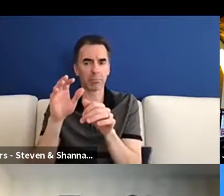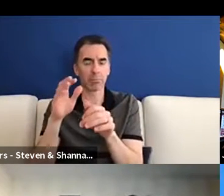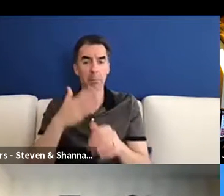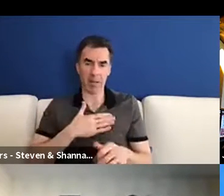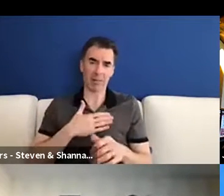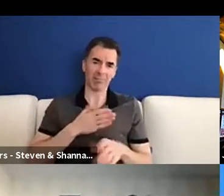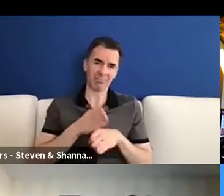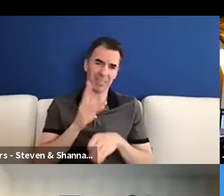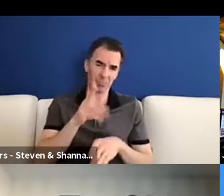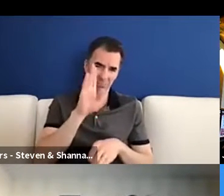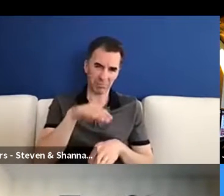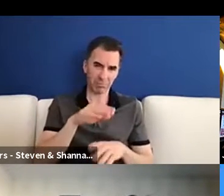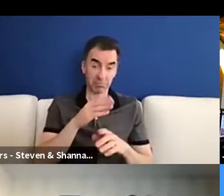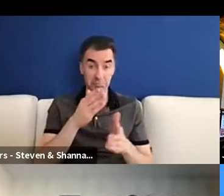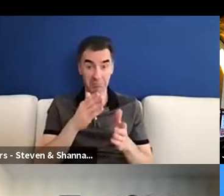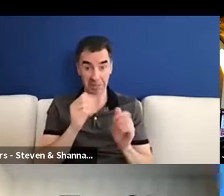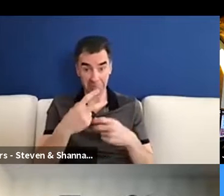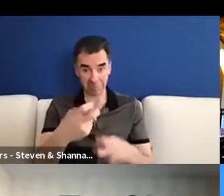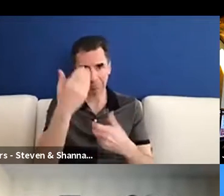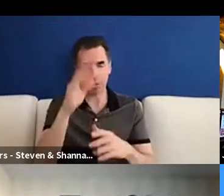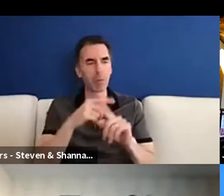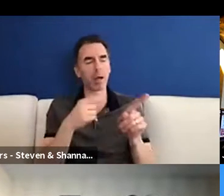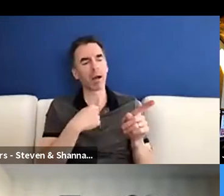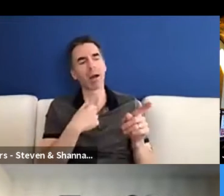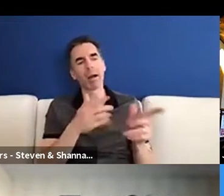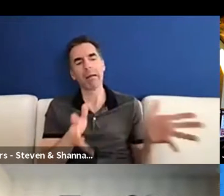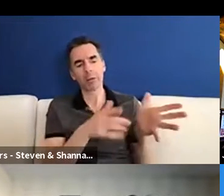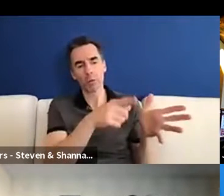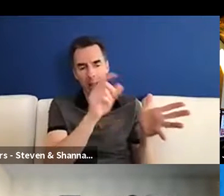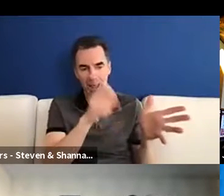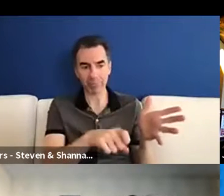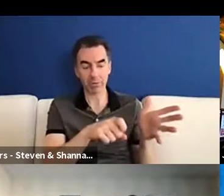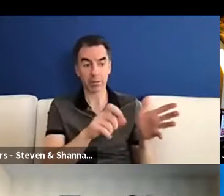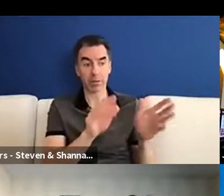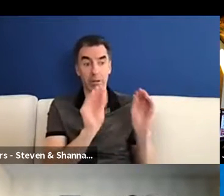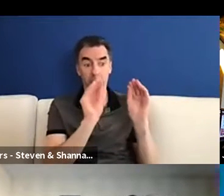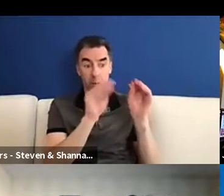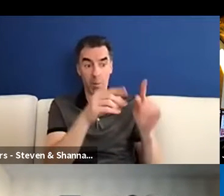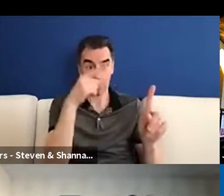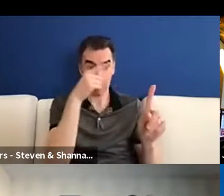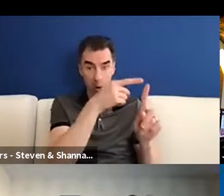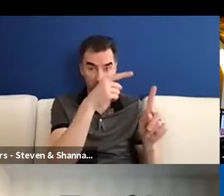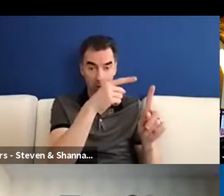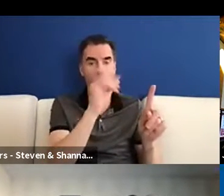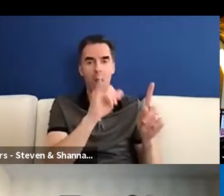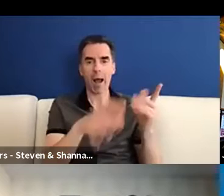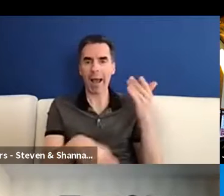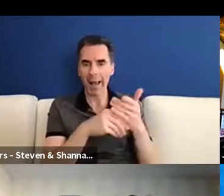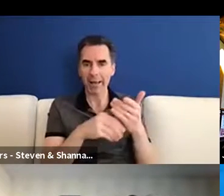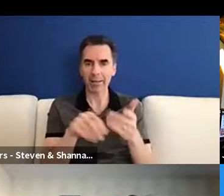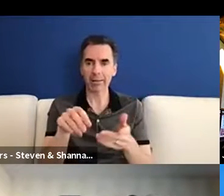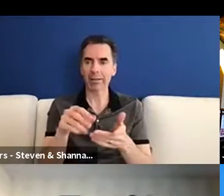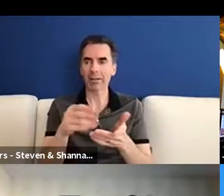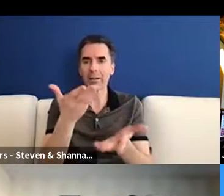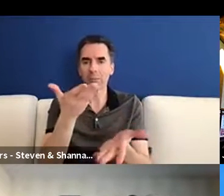made them have at least one reference, and, and then a certain word count those kinds of things. But then it was really about the